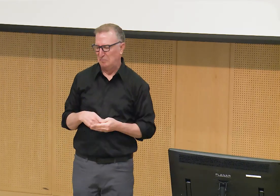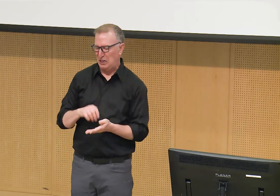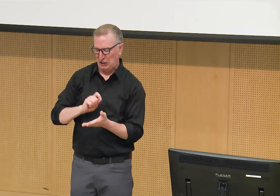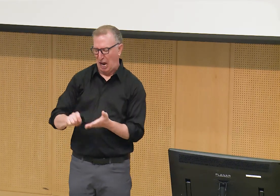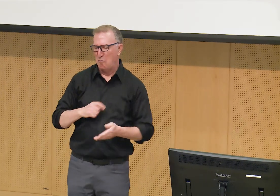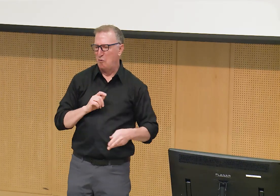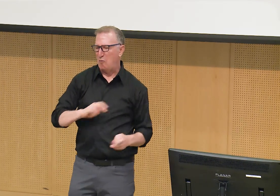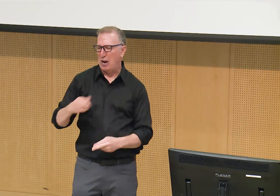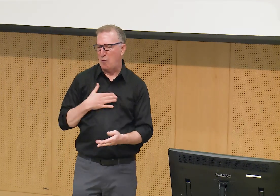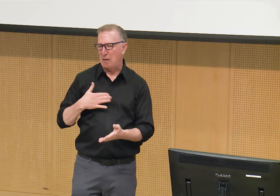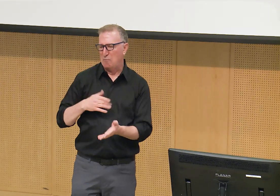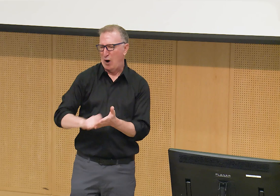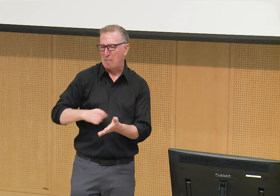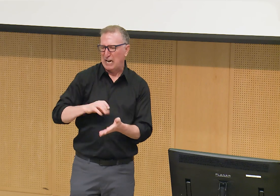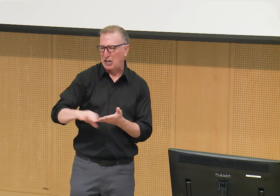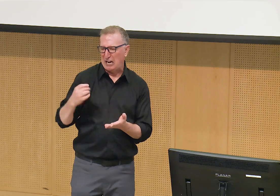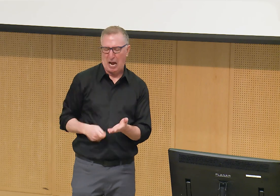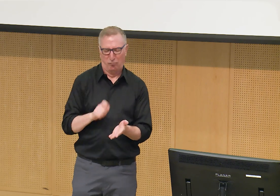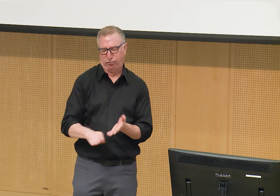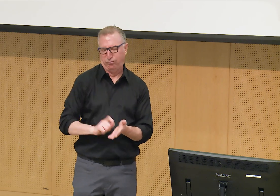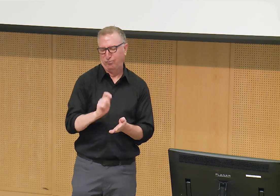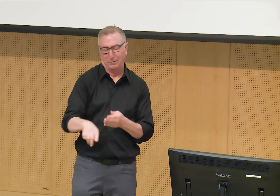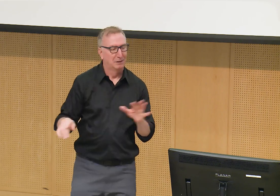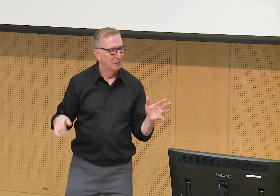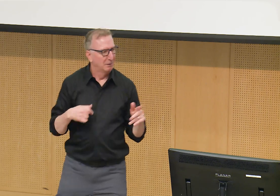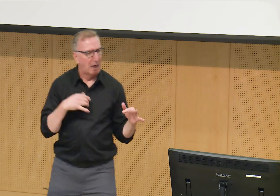I dressed up nicely. I had my check ready to go.